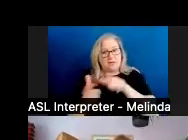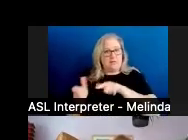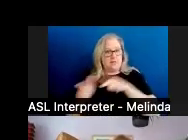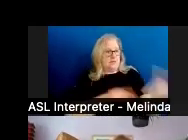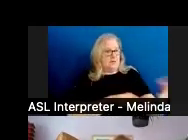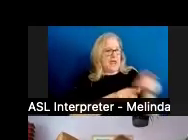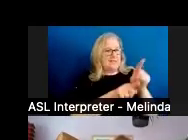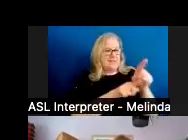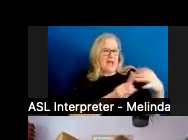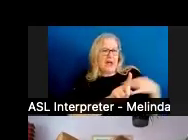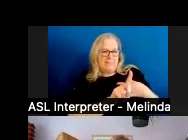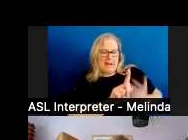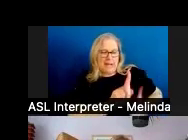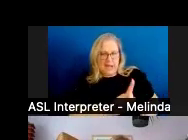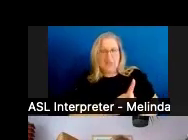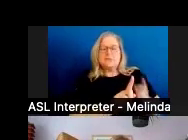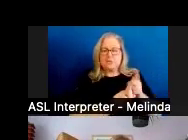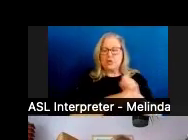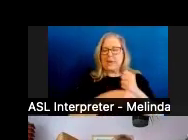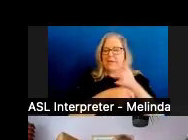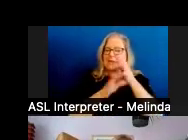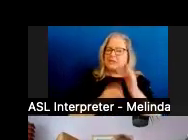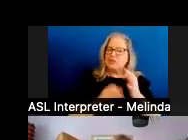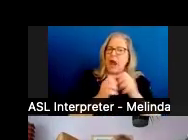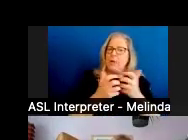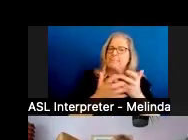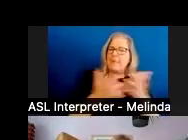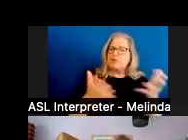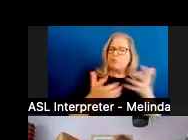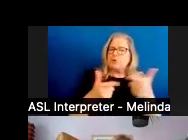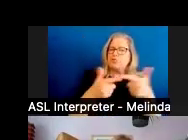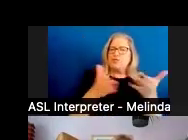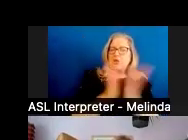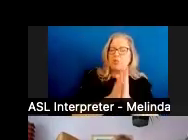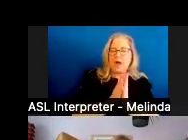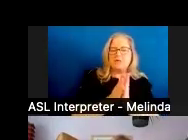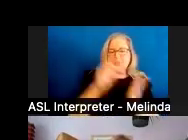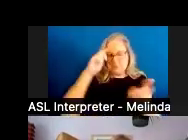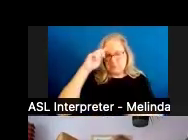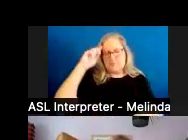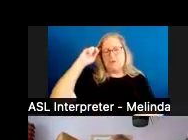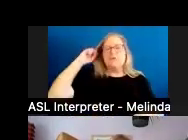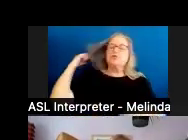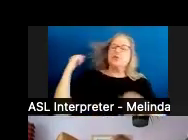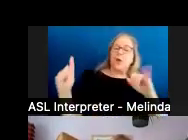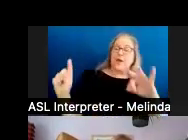and the investigator to make that decision on how much to request. You don't need to average. So if you see X amount of dollars